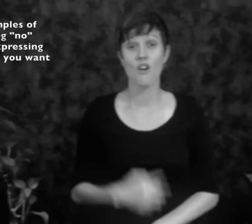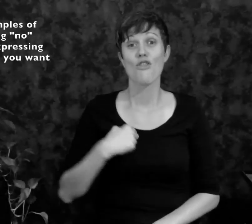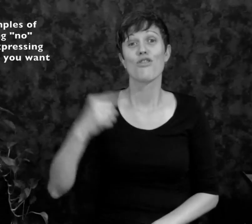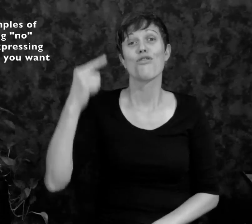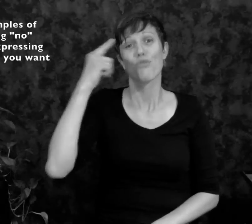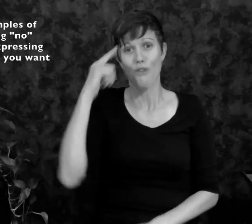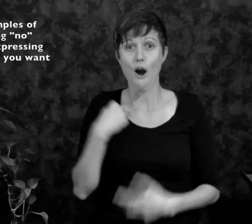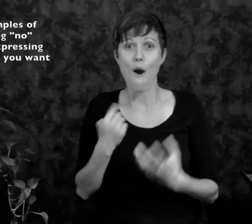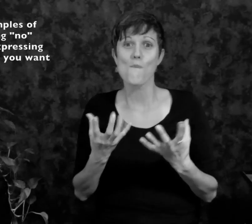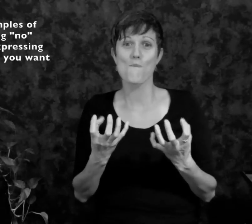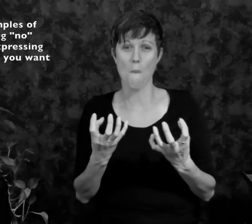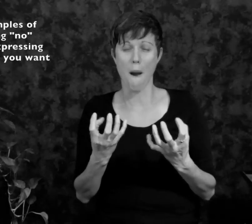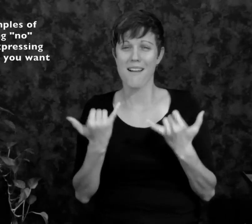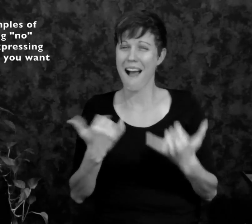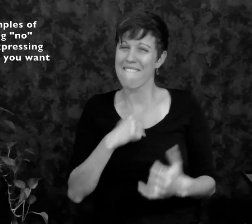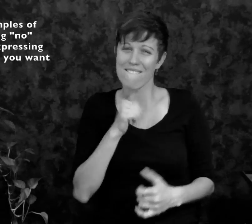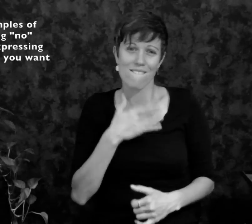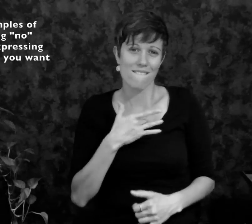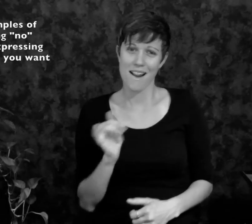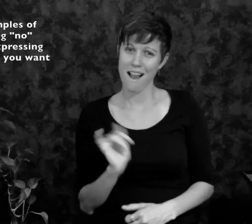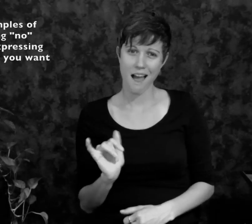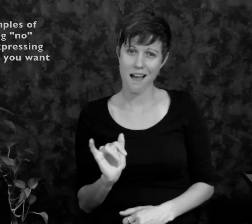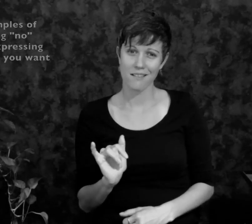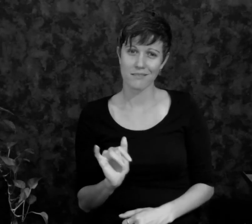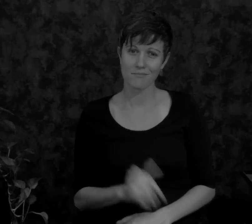I thought I wanted this, but now I don’t.